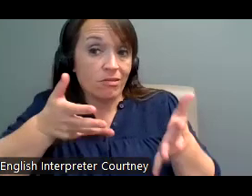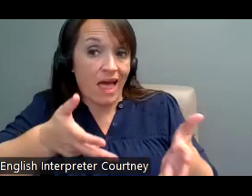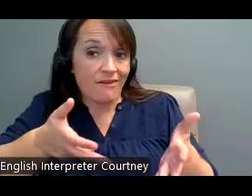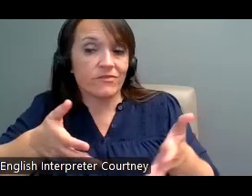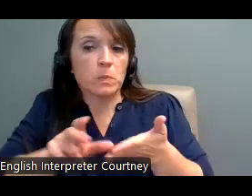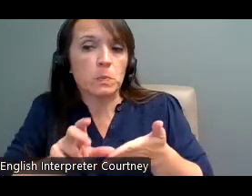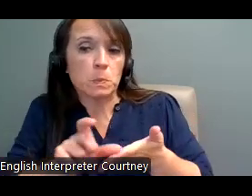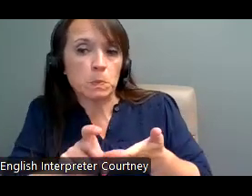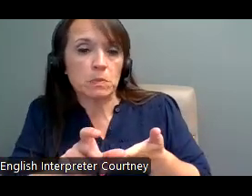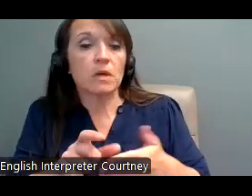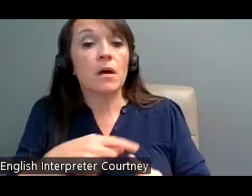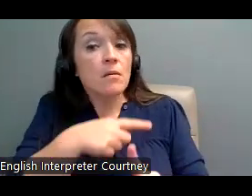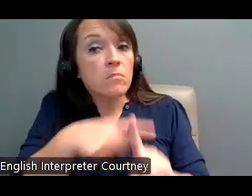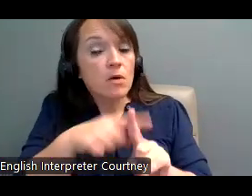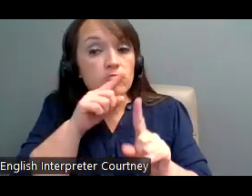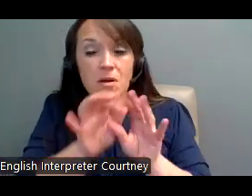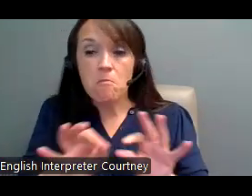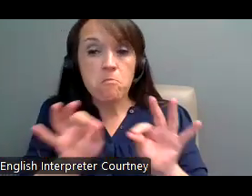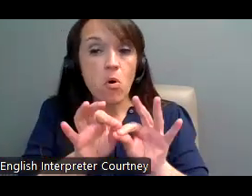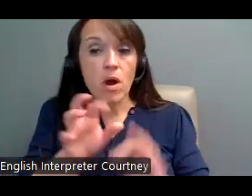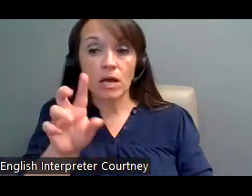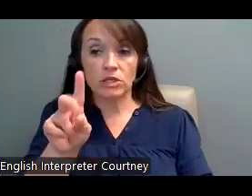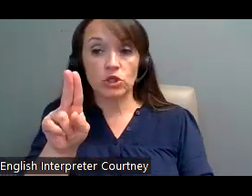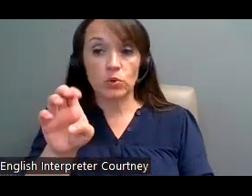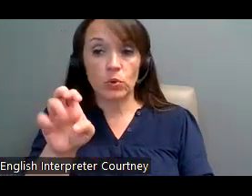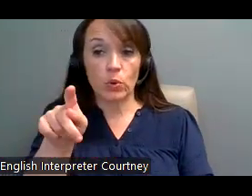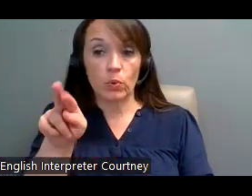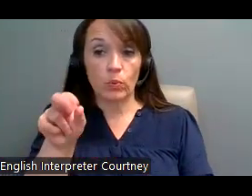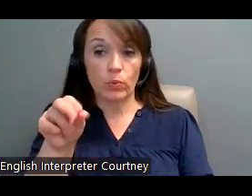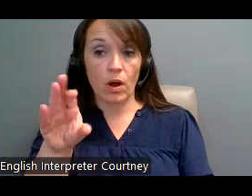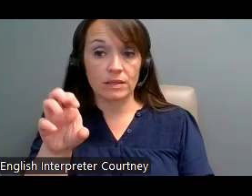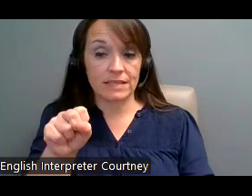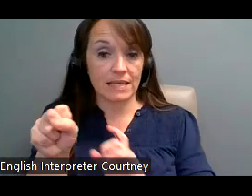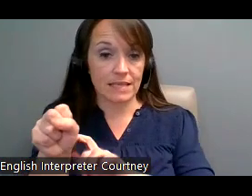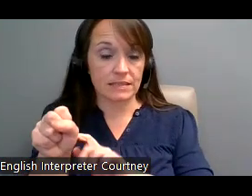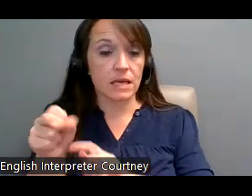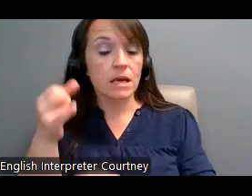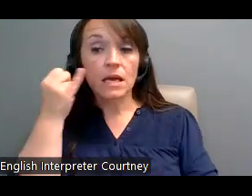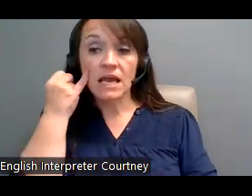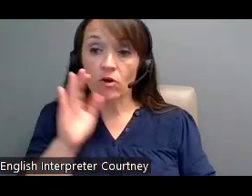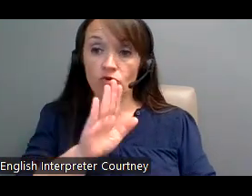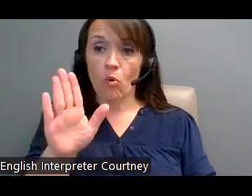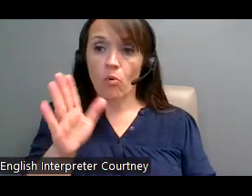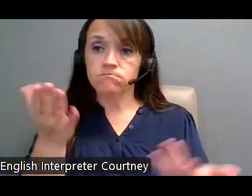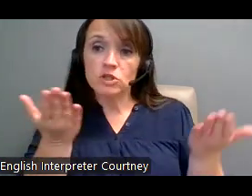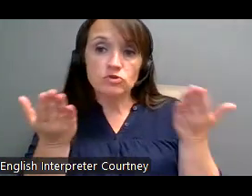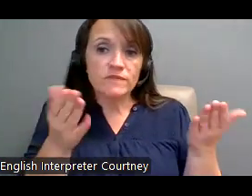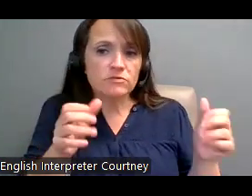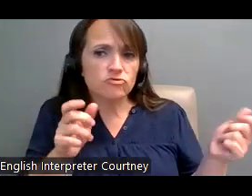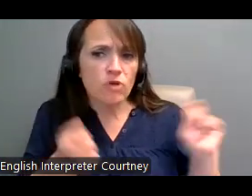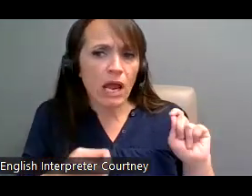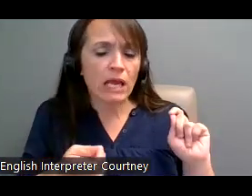rights so if your services are changed, if you are denied a service, or any other adverse consequence